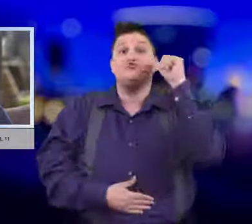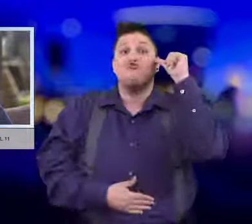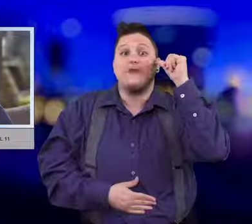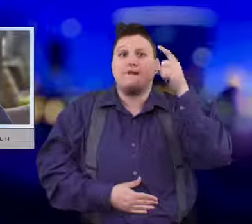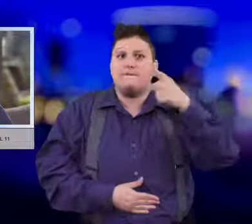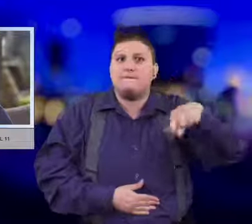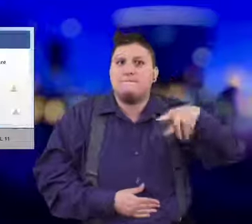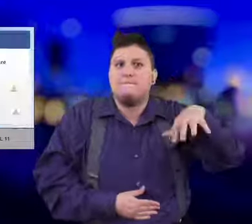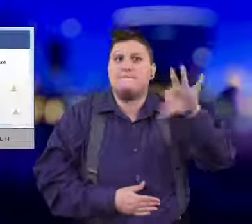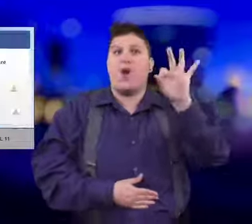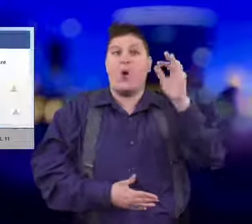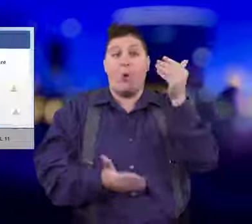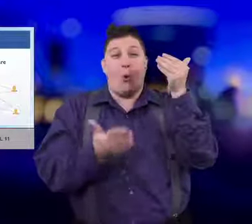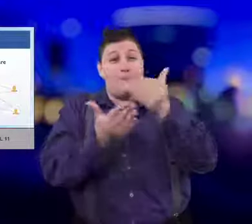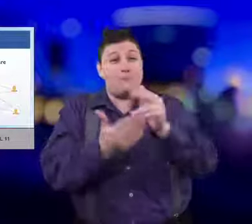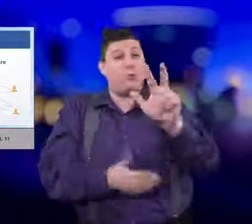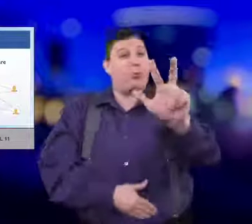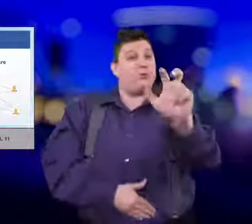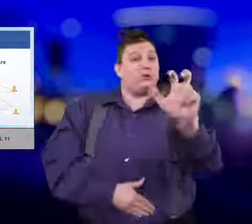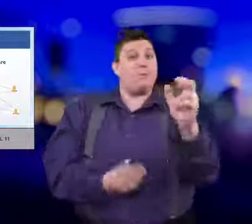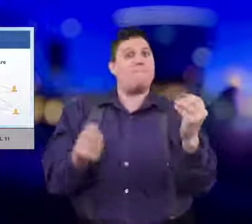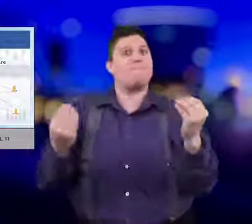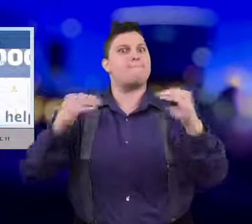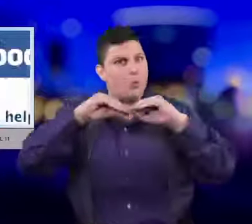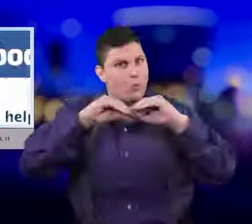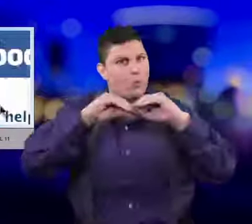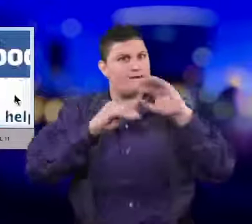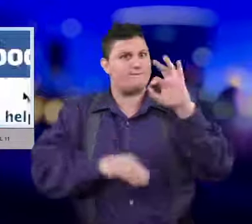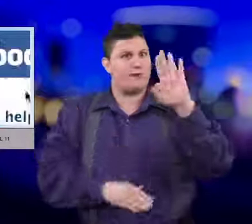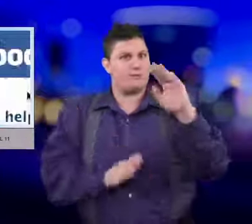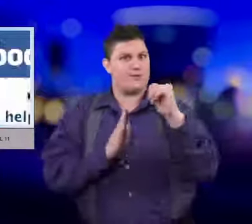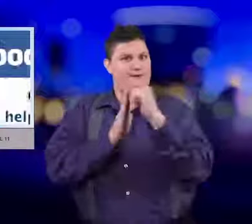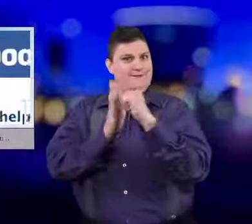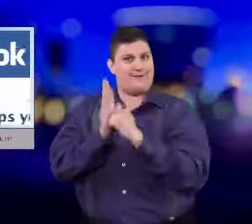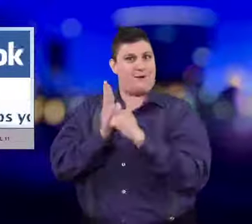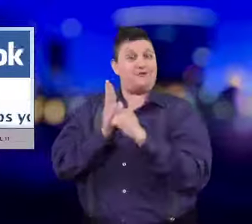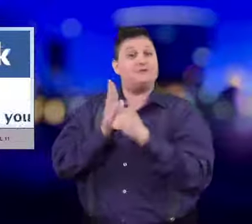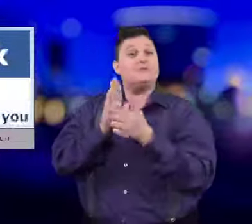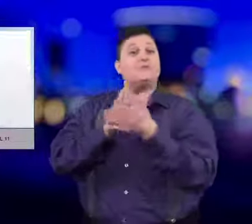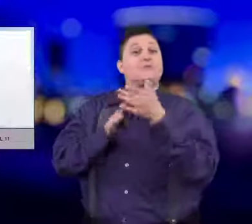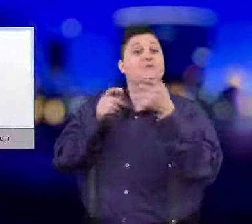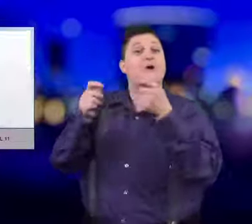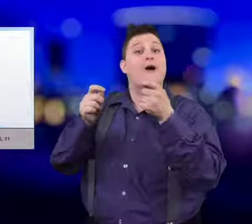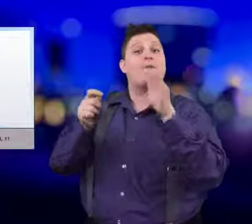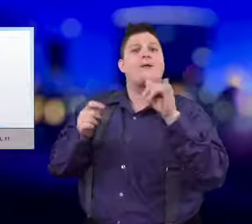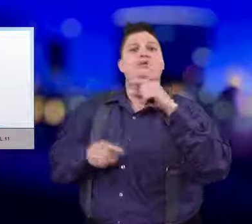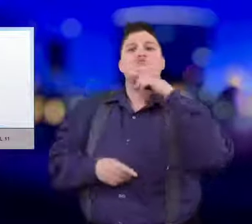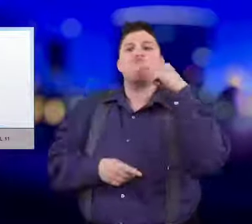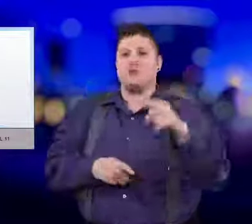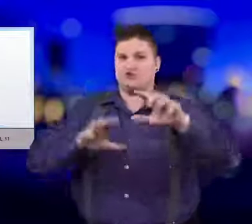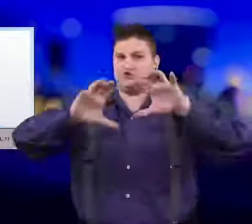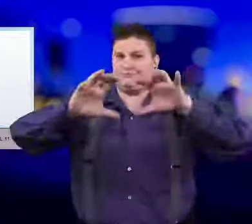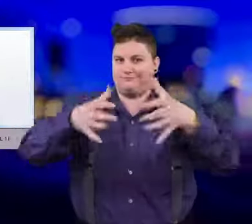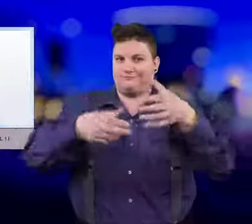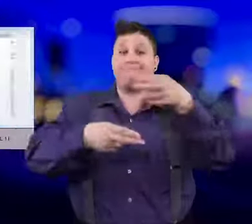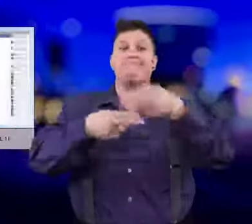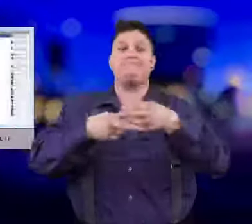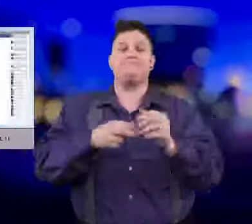Yesterday the company says it found almost 300 more accounts run by the Russian group